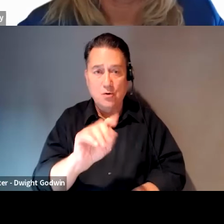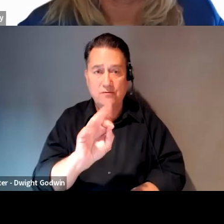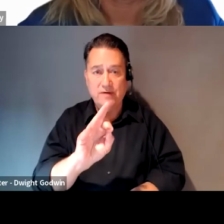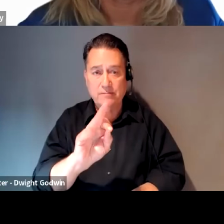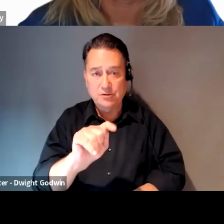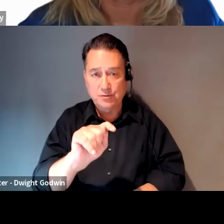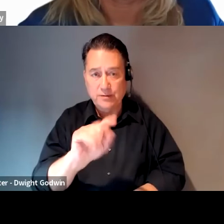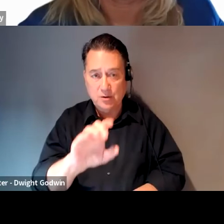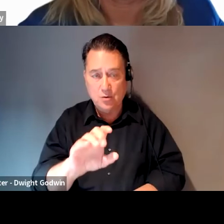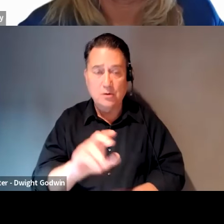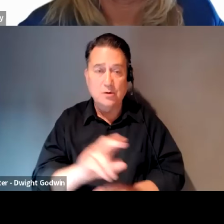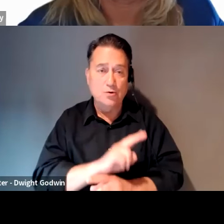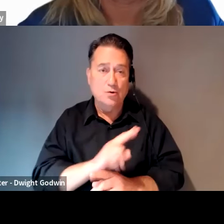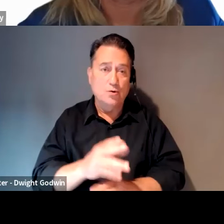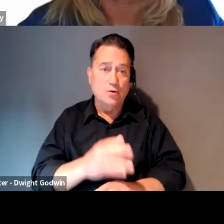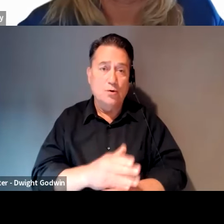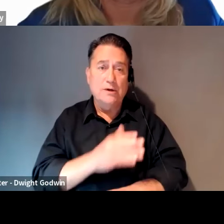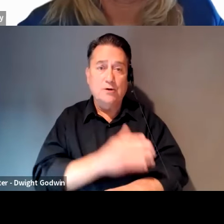to increase the number of families that you serve?